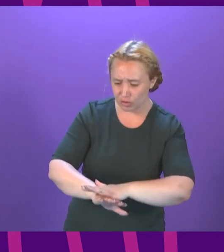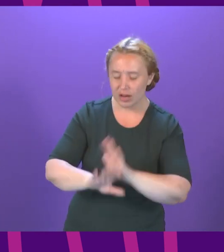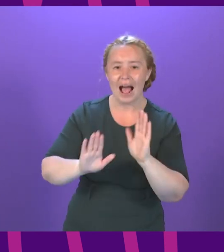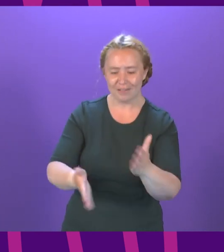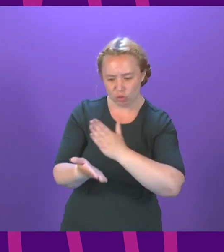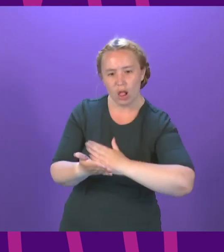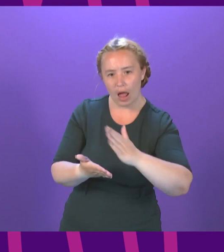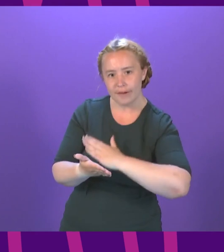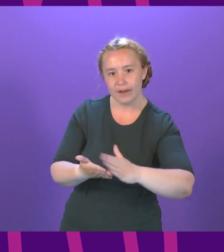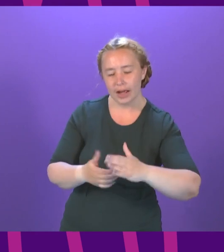I